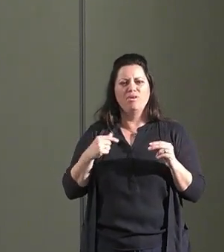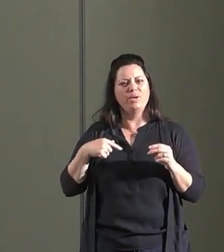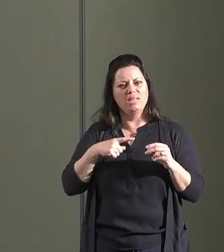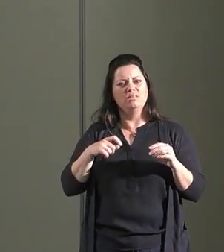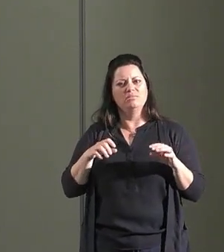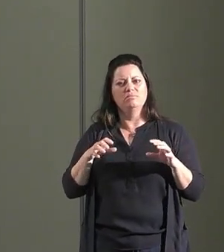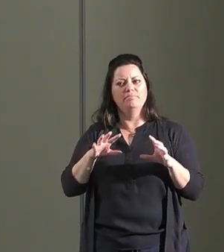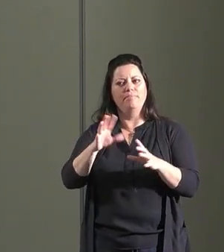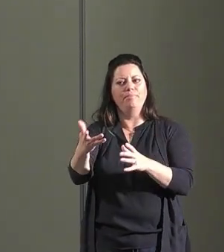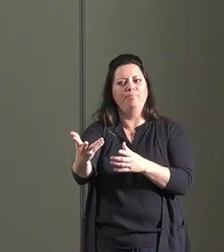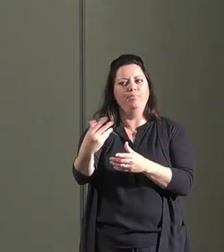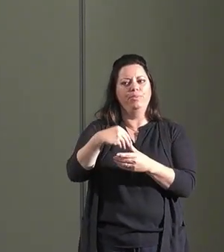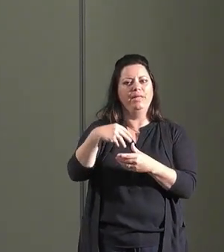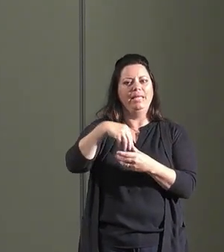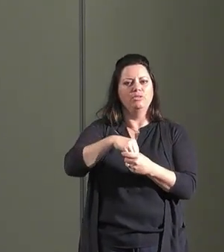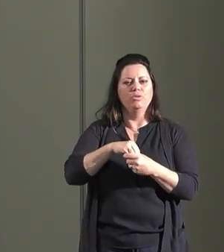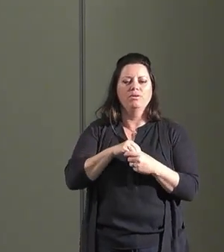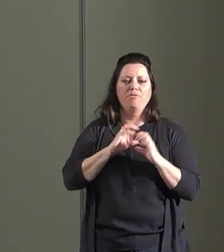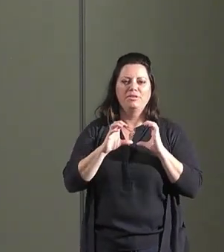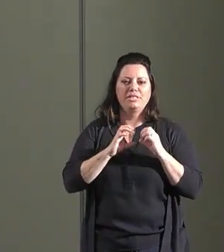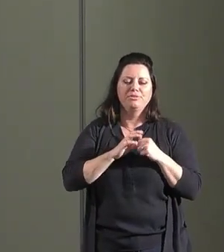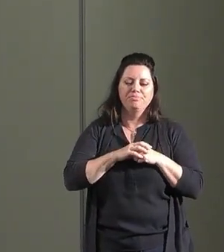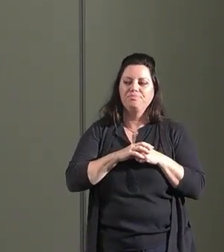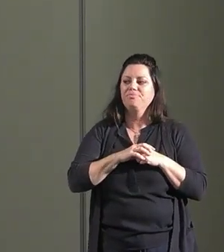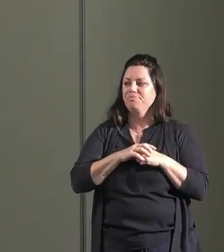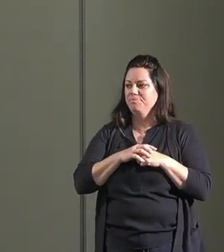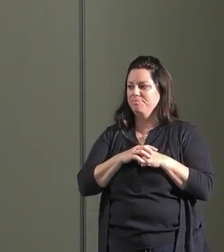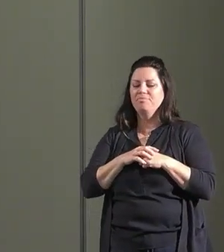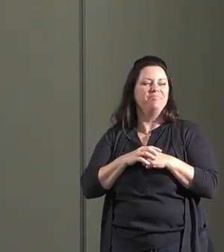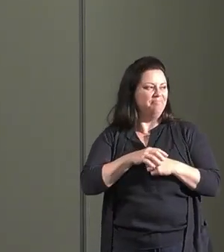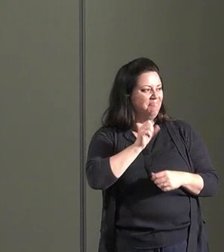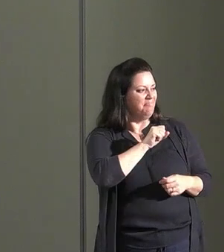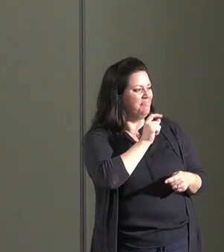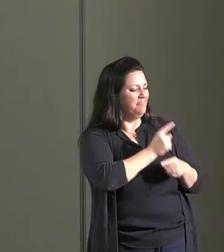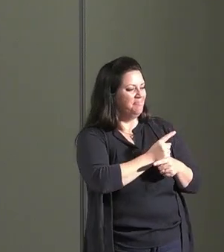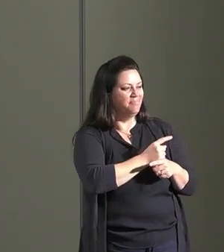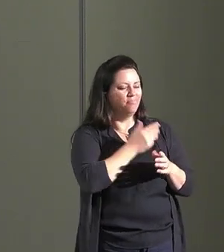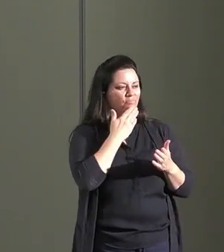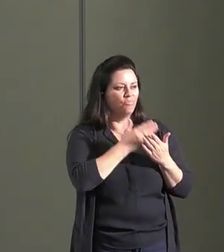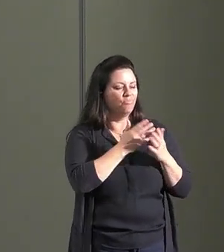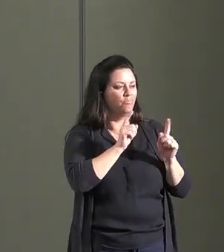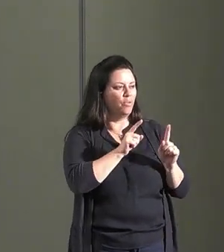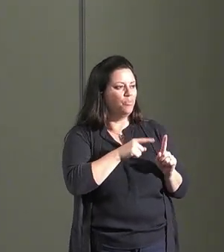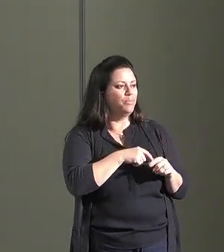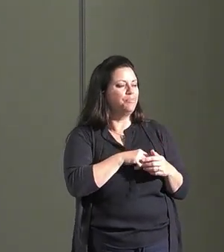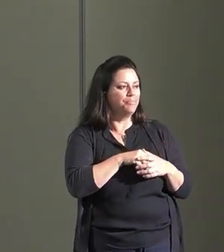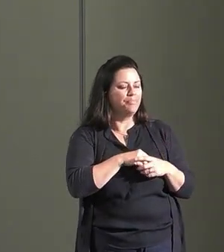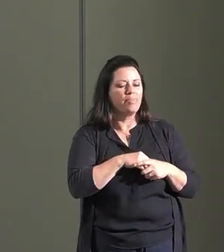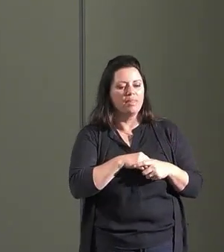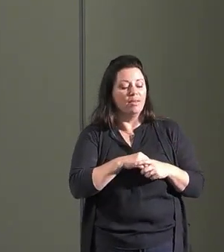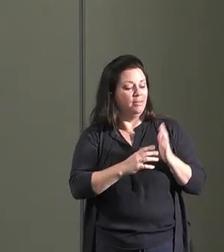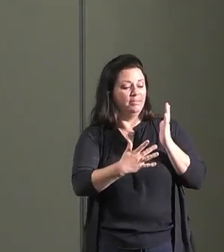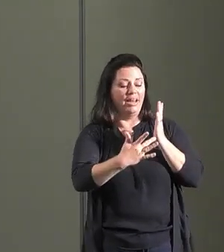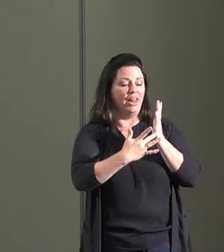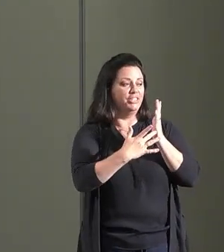Exactly. Great point. Again, it is technology. Technology generally speaking